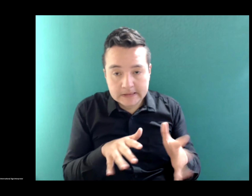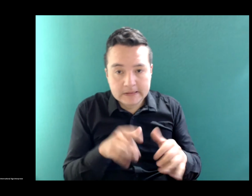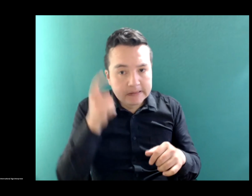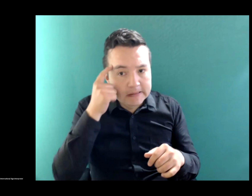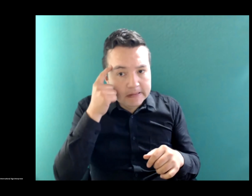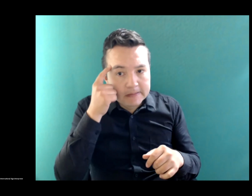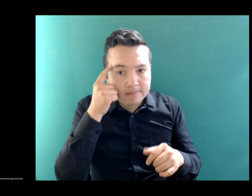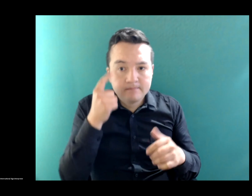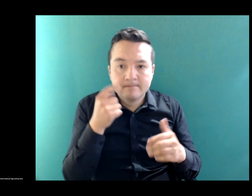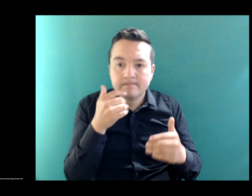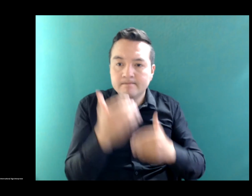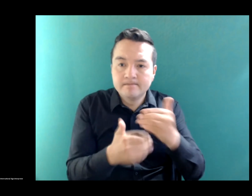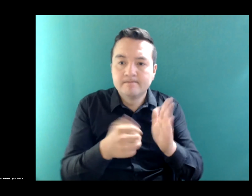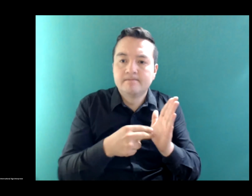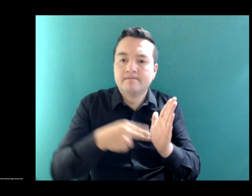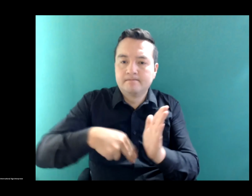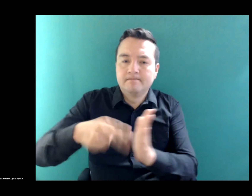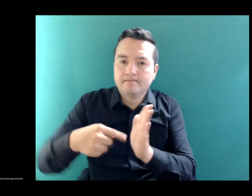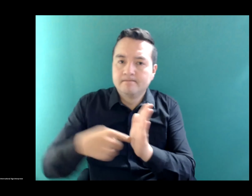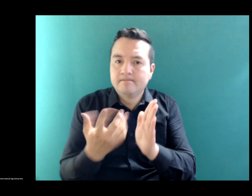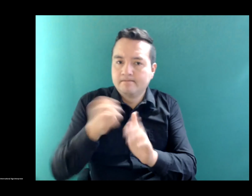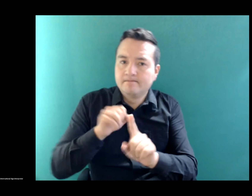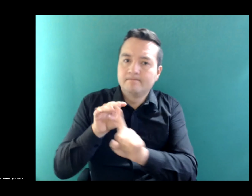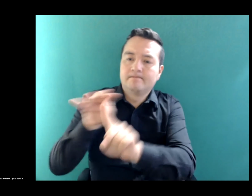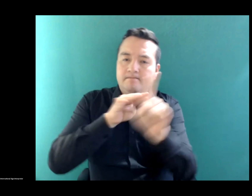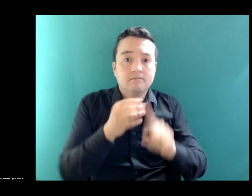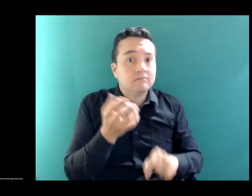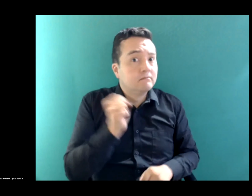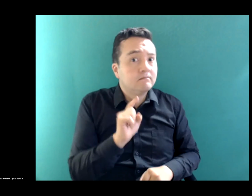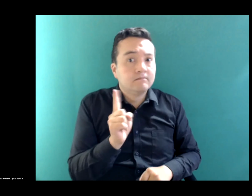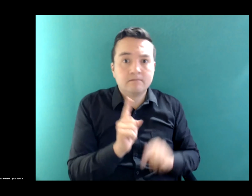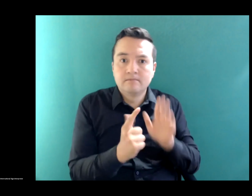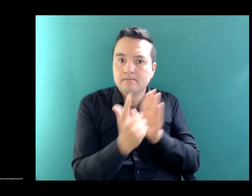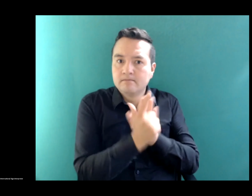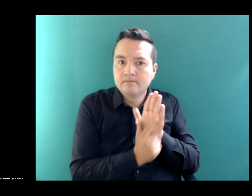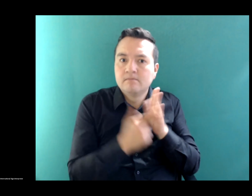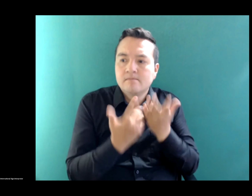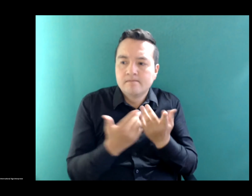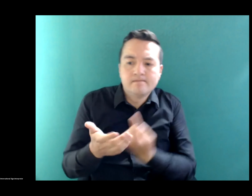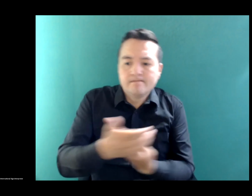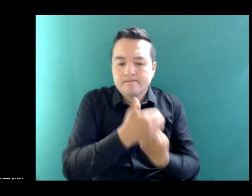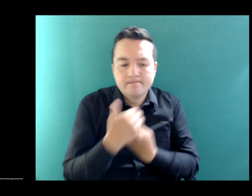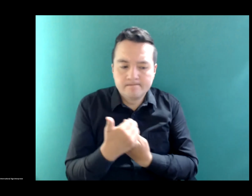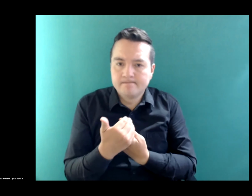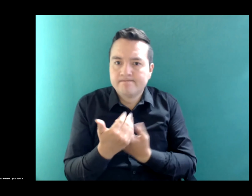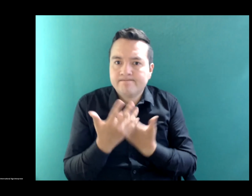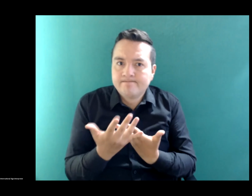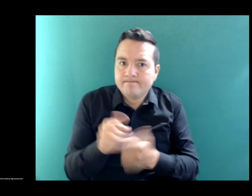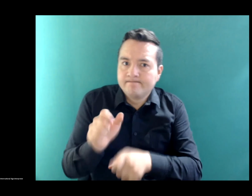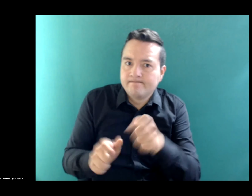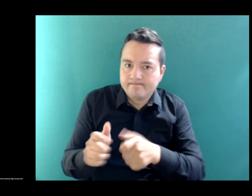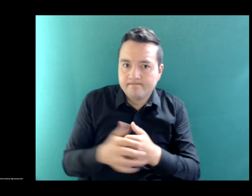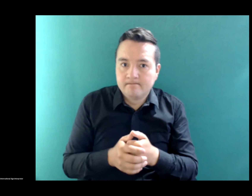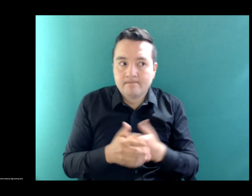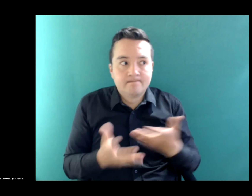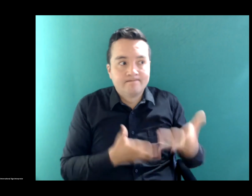We have signed the Treaty and ratified.